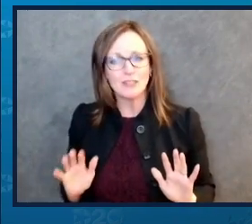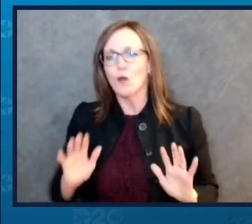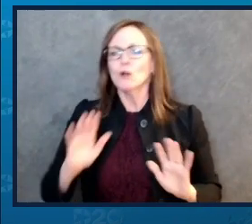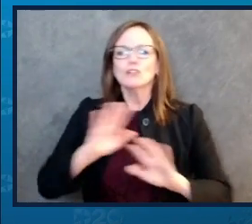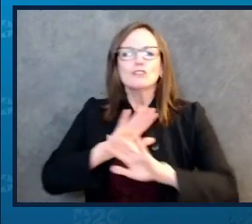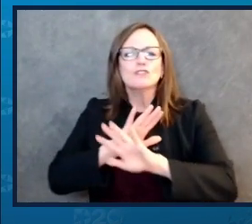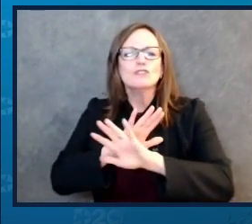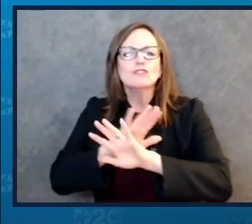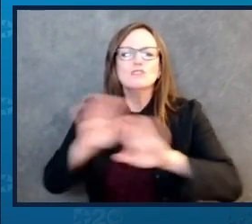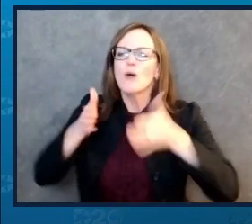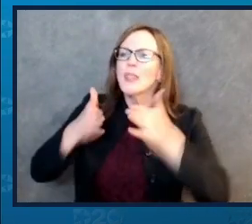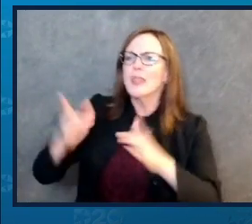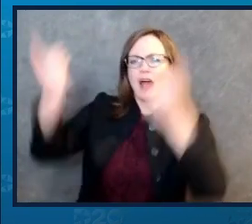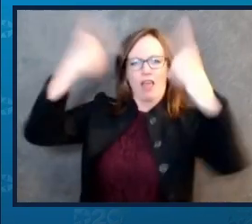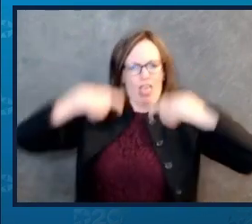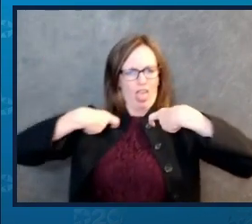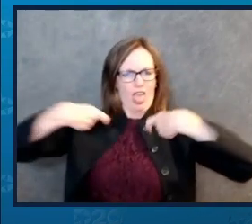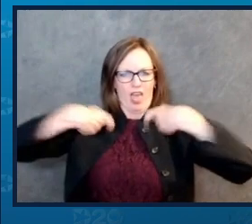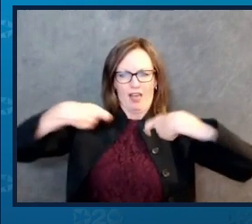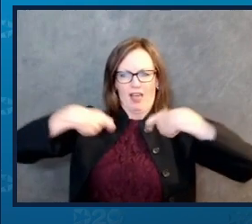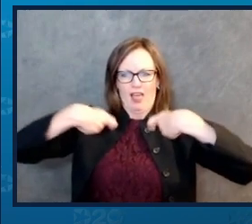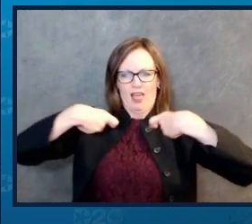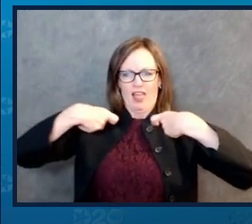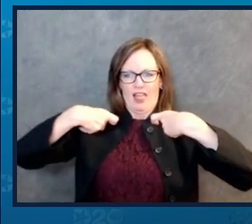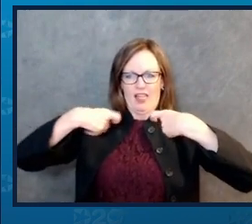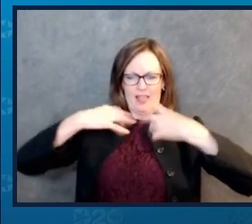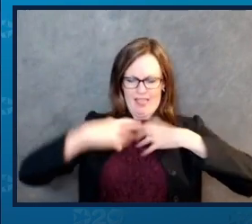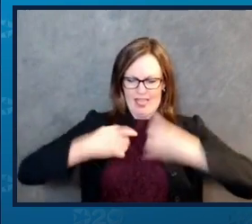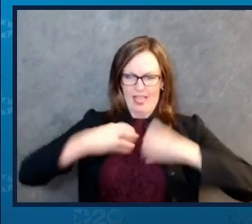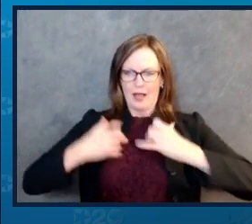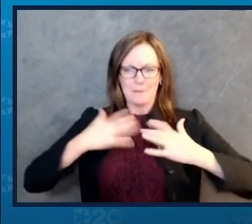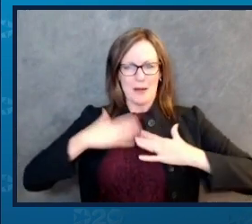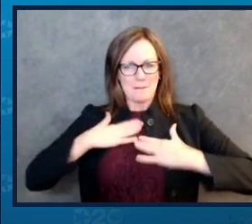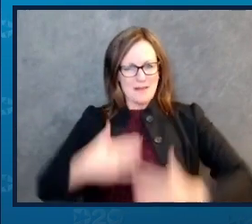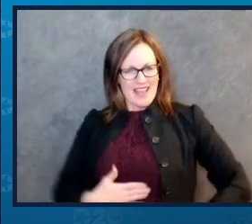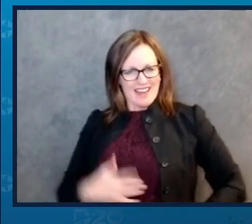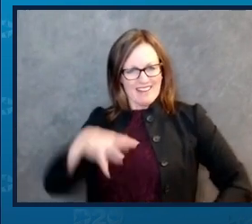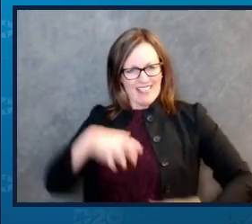REFUSING TO BE TOLD WHO MAKES DECISIONS ABOUT HER BODY OR ANY WINS'.